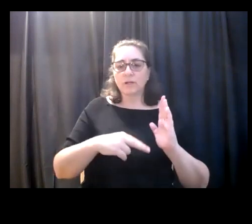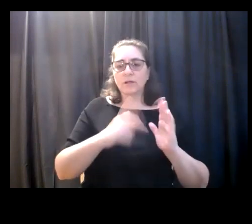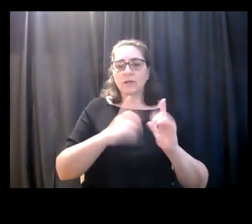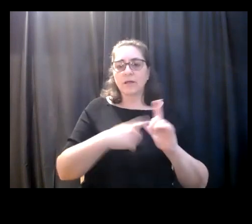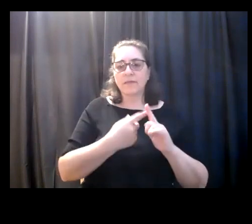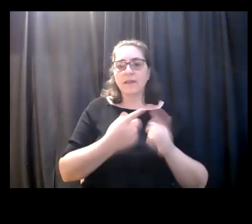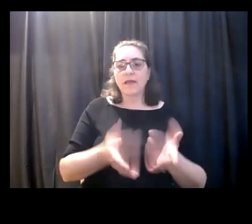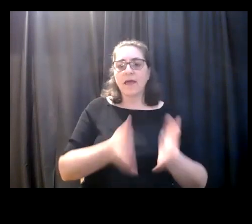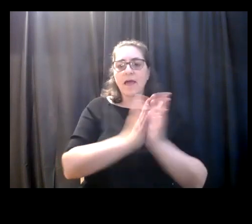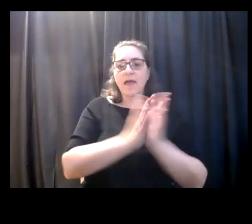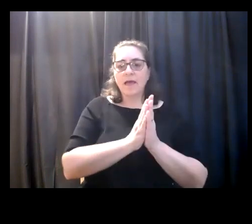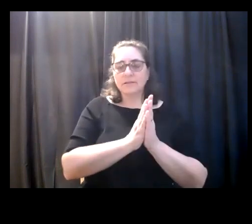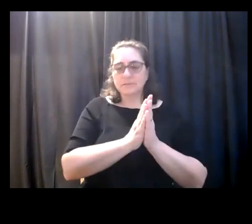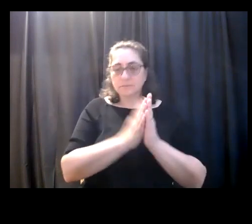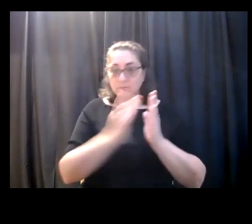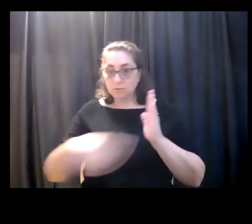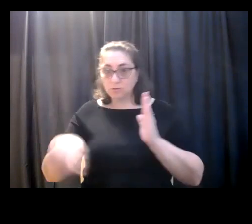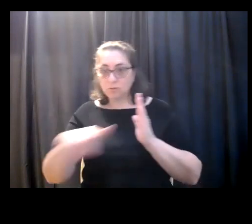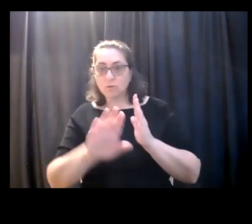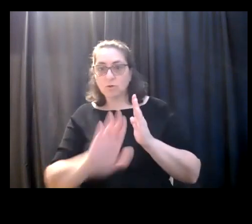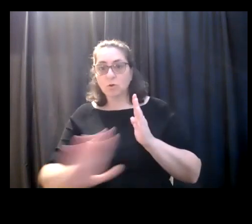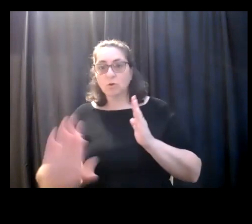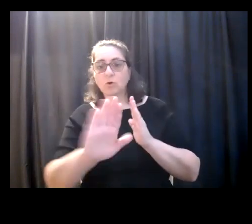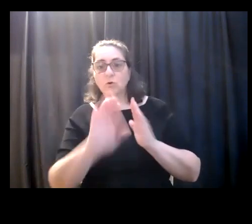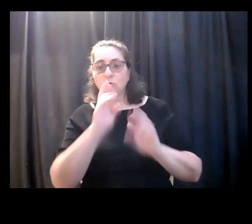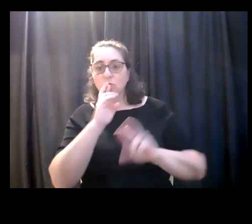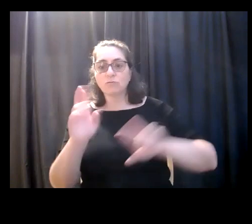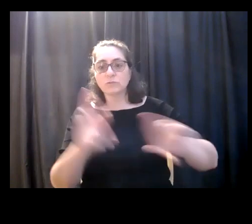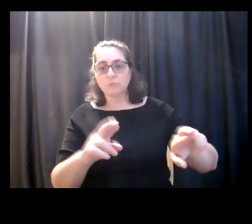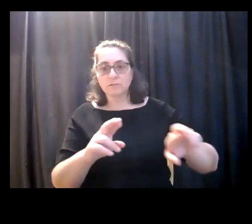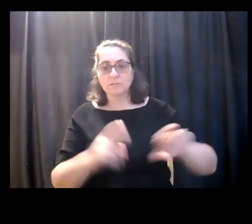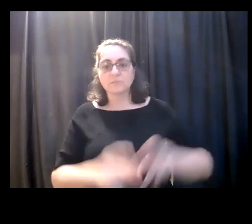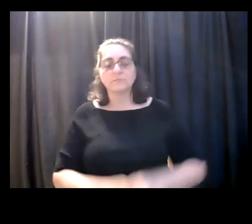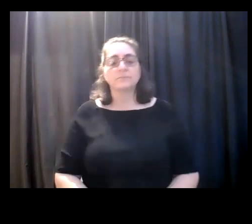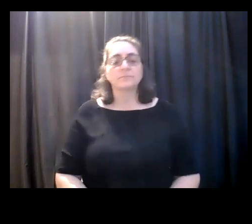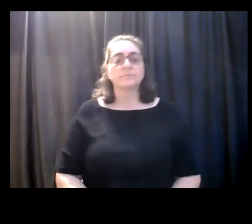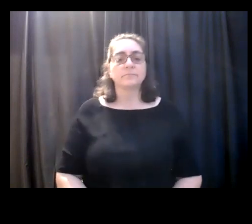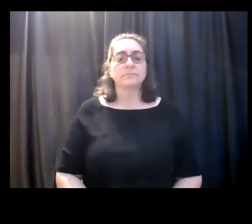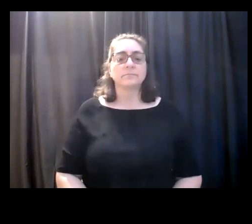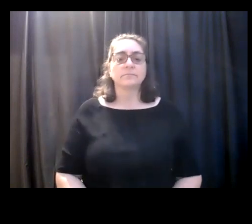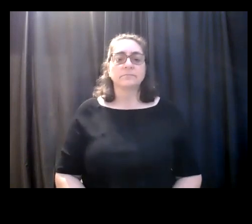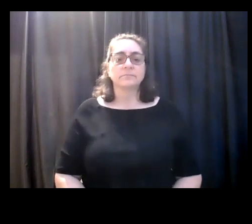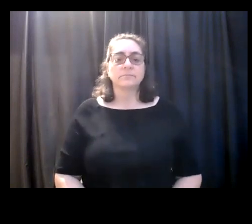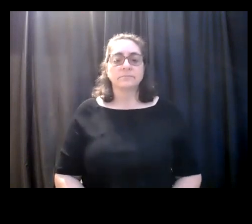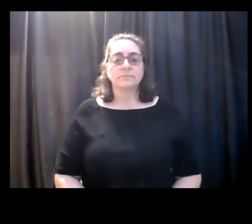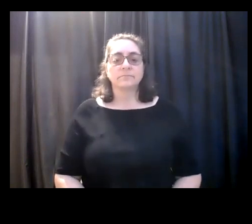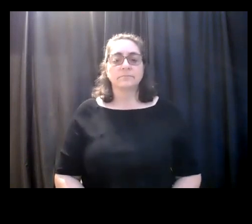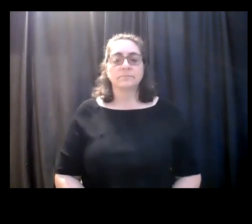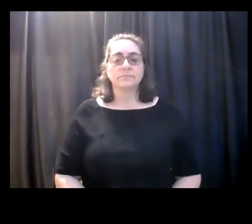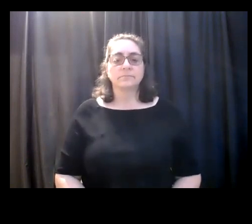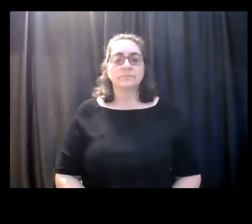Okay. Here's our responses. The vast majority, 70%, have experienced communication difficulty.